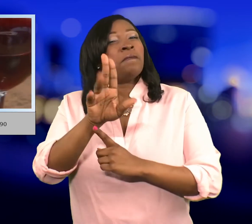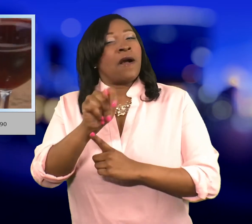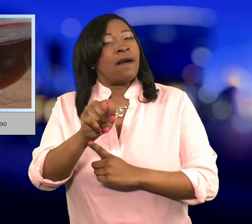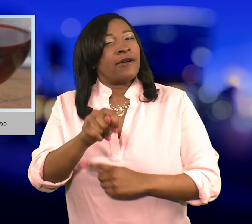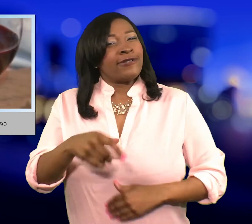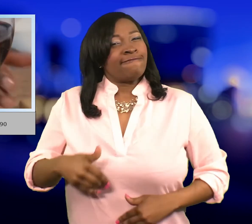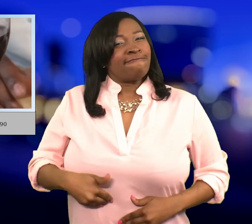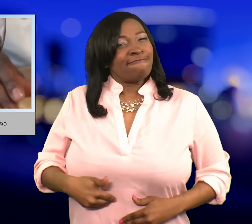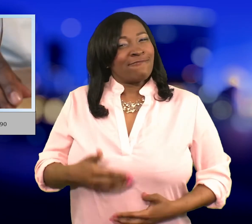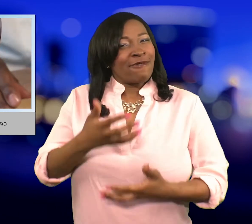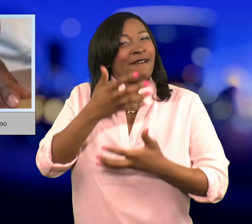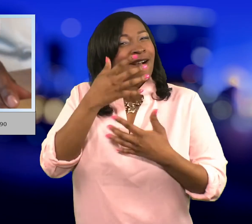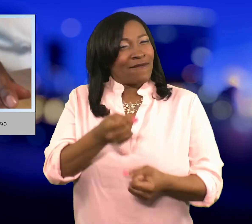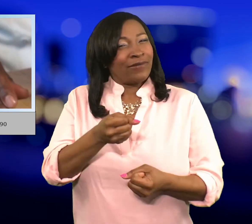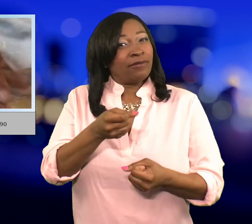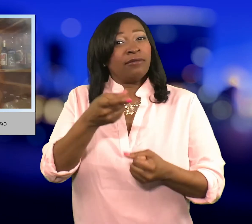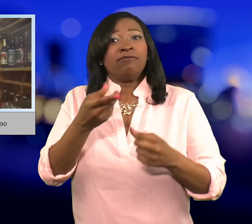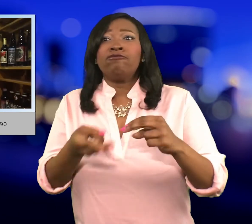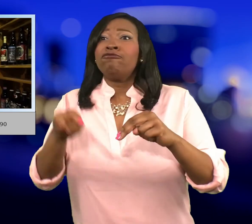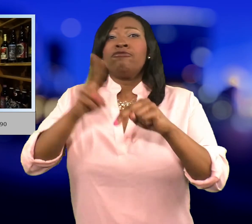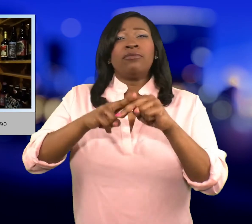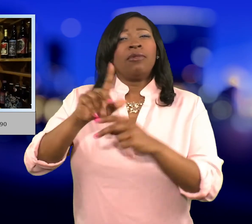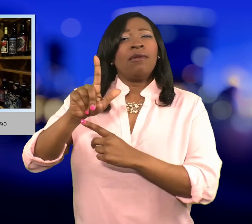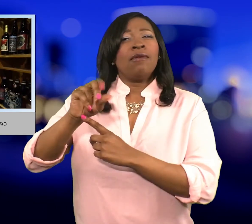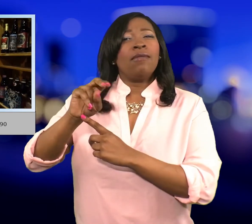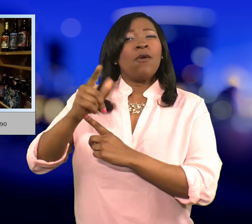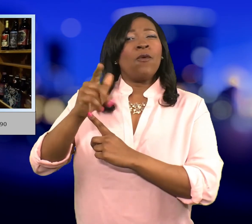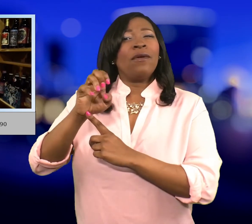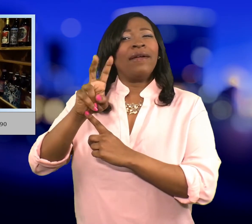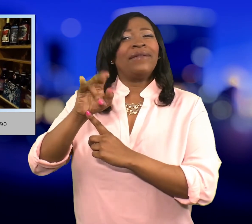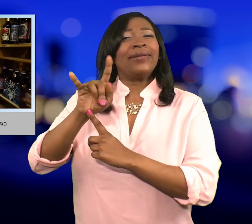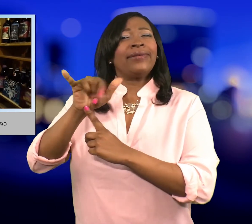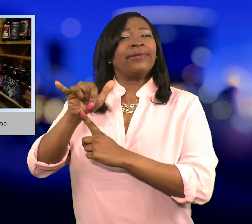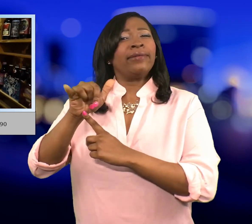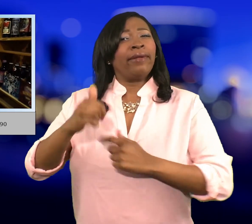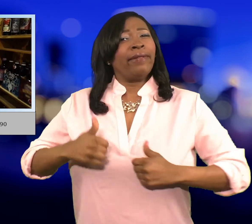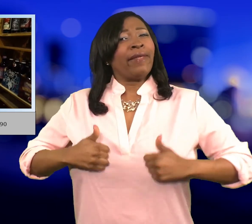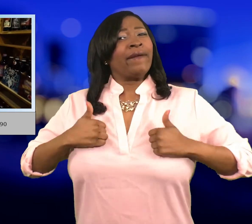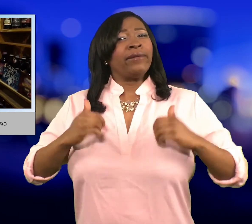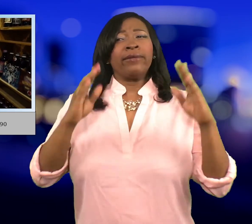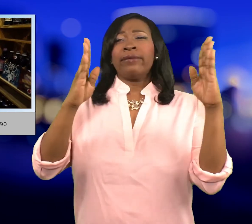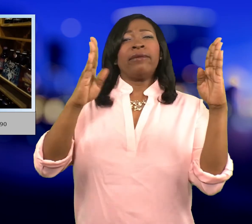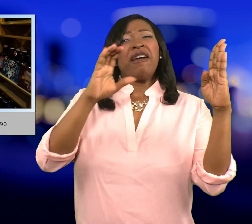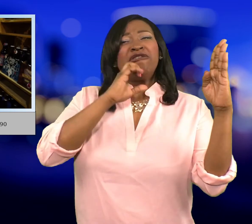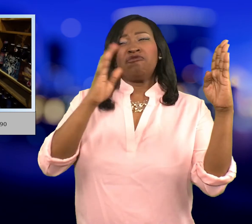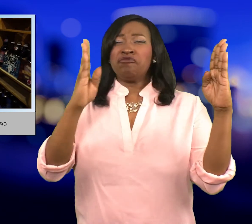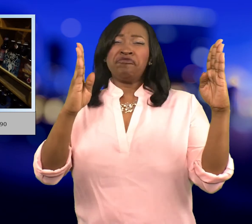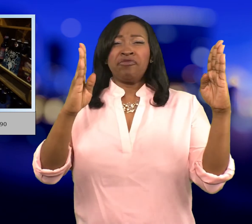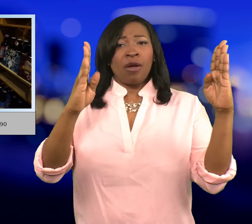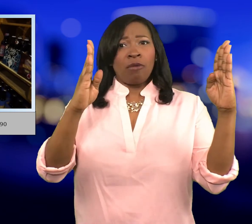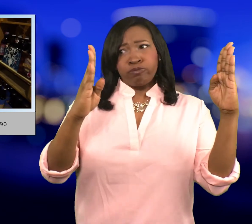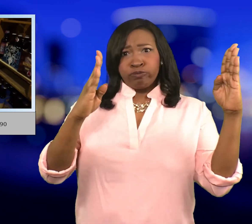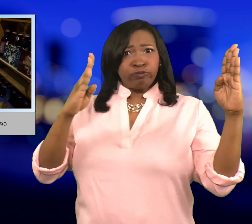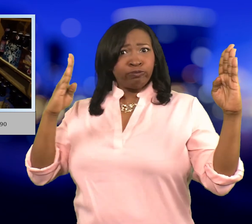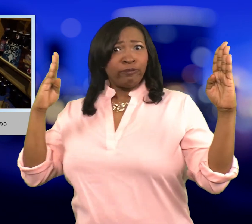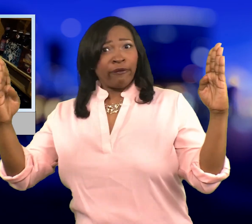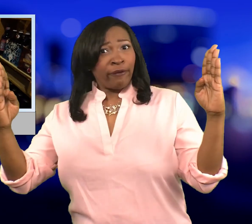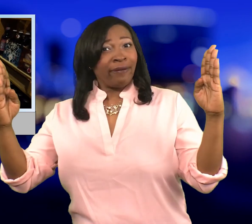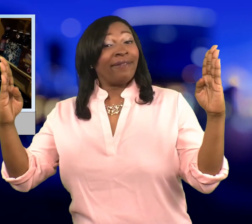but she firmly believes it improves longevity.